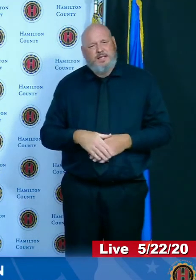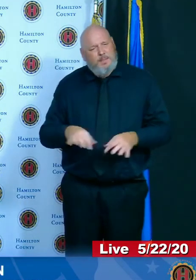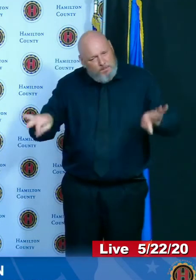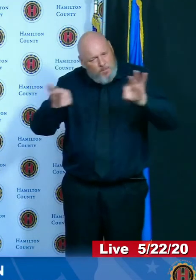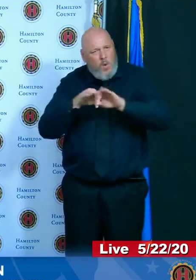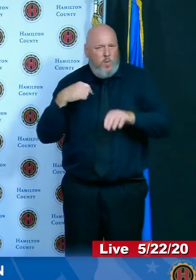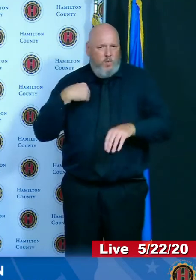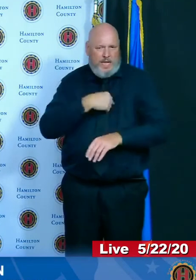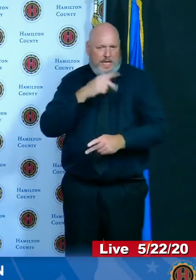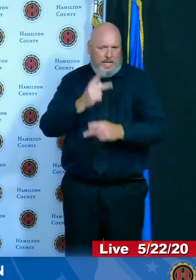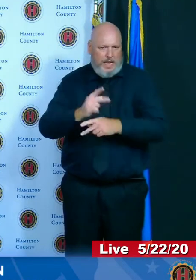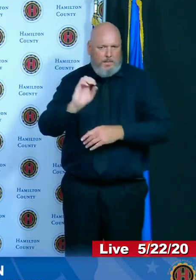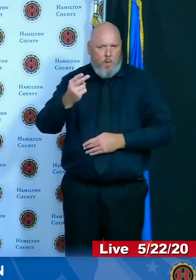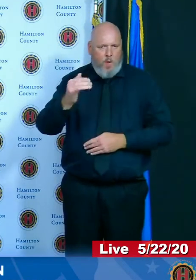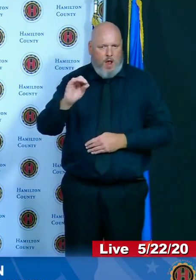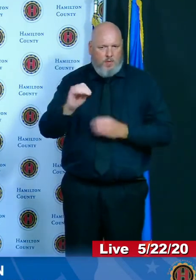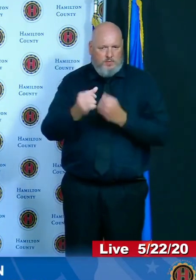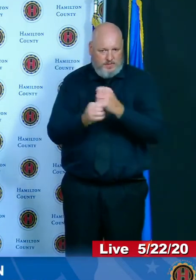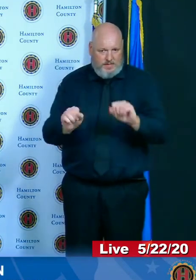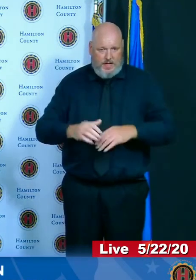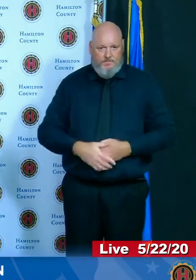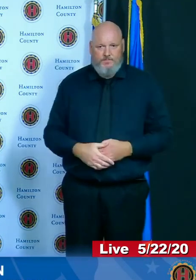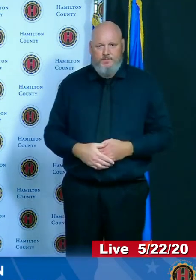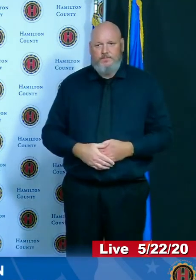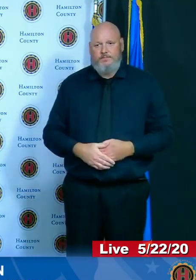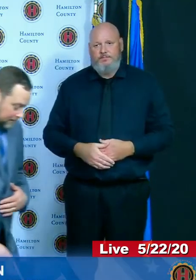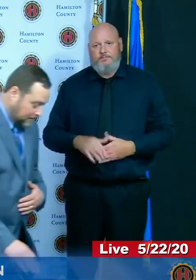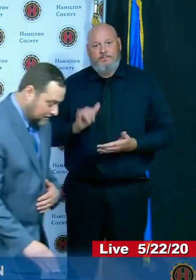concludes our questions all right